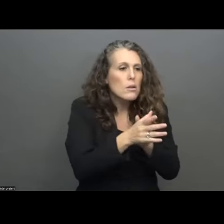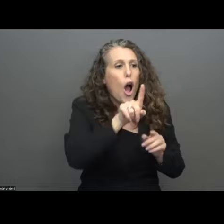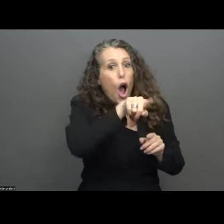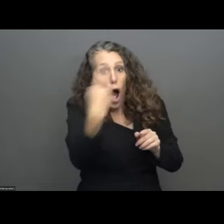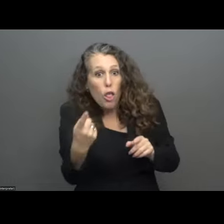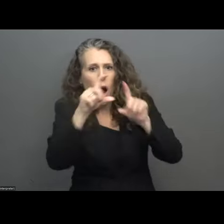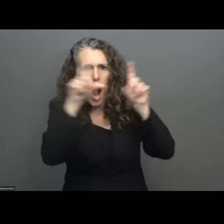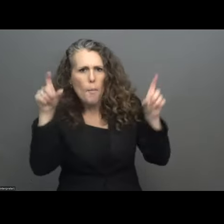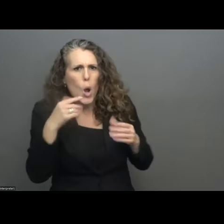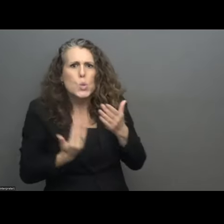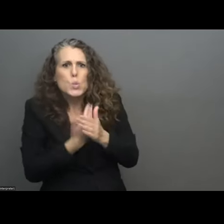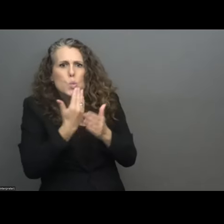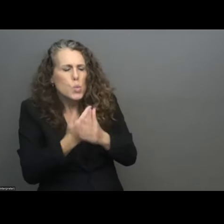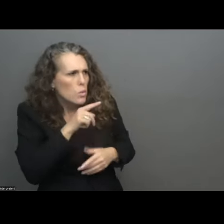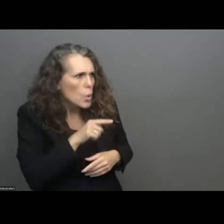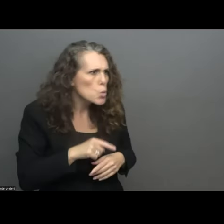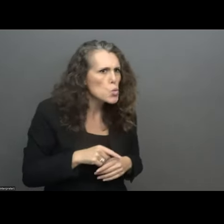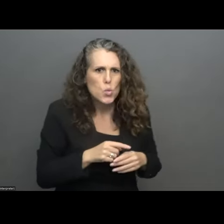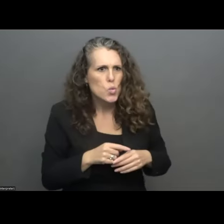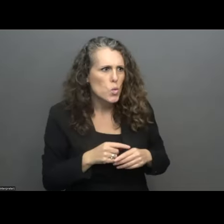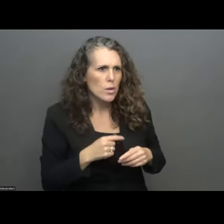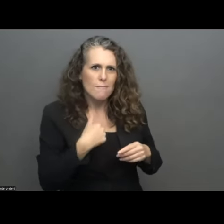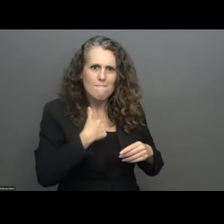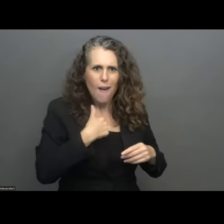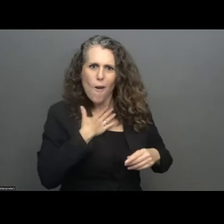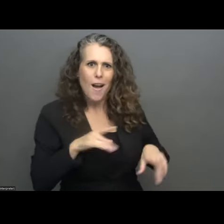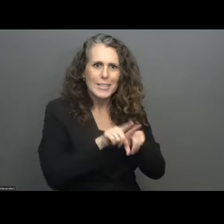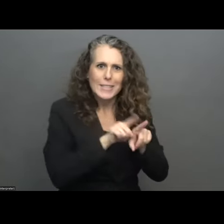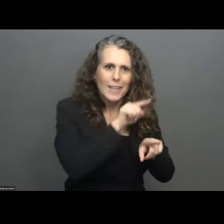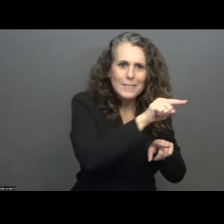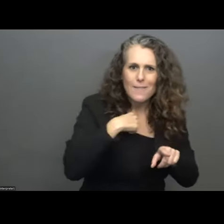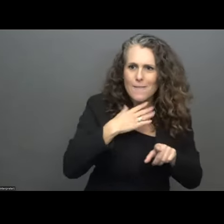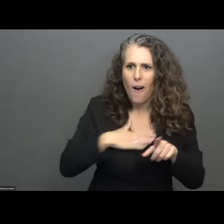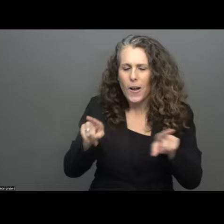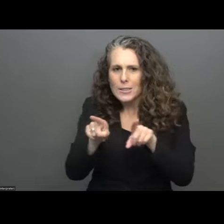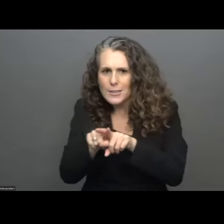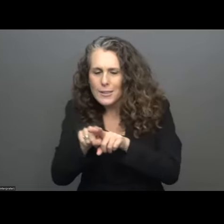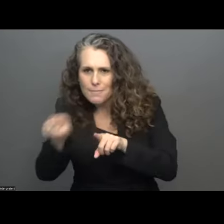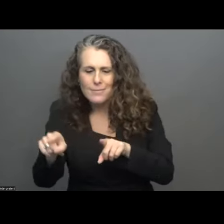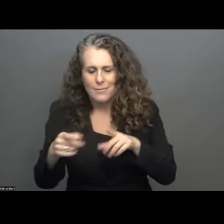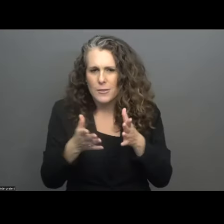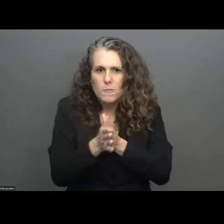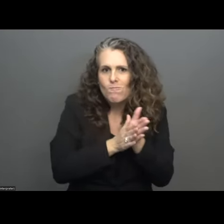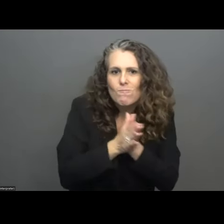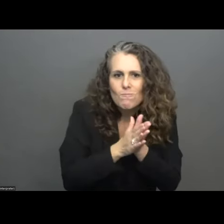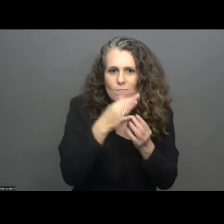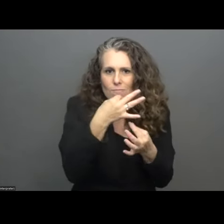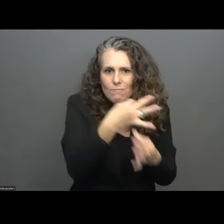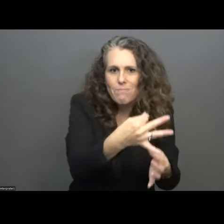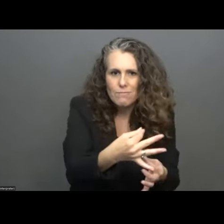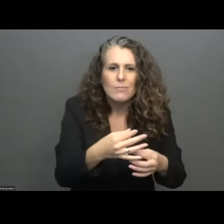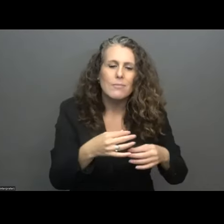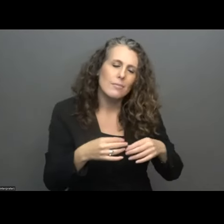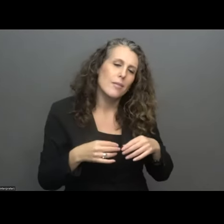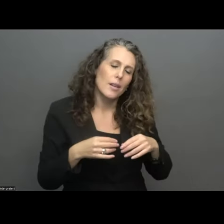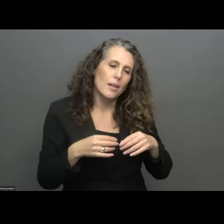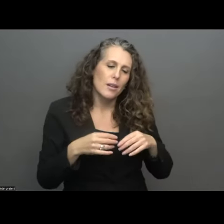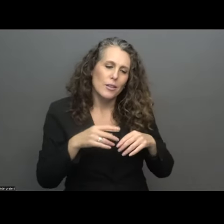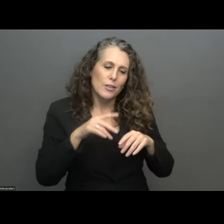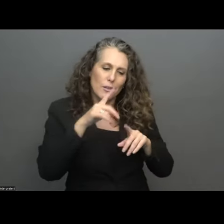provider punto de FeO corporate citizen, as you know, a founder off of Silla capacity,